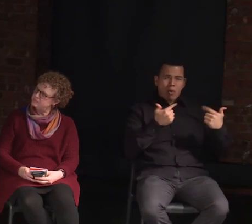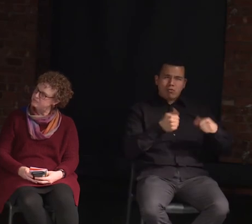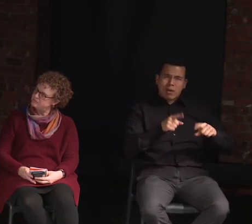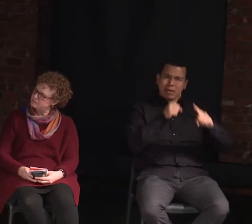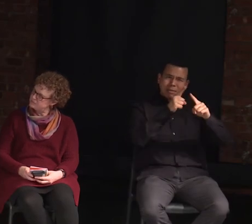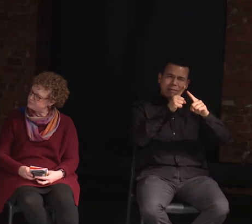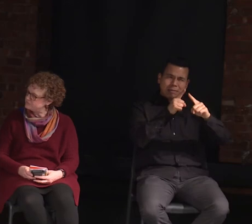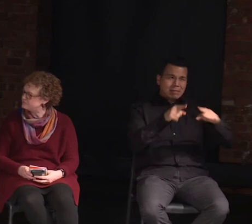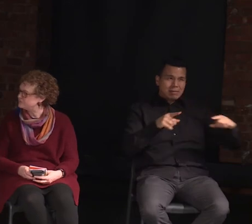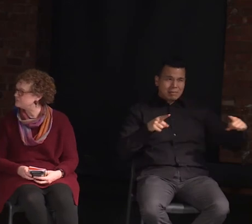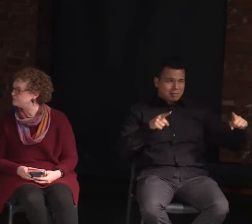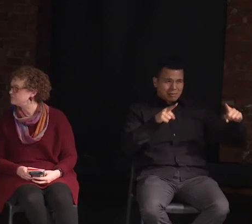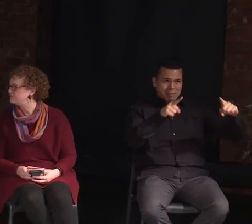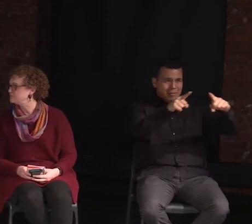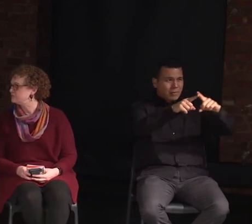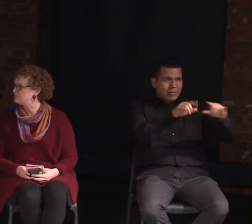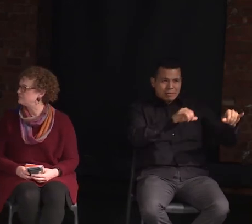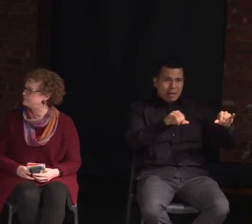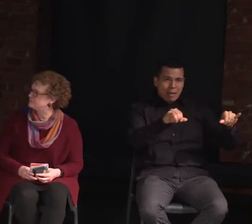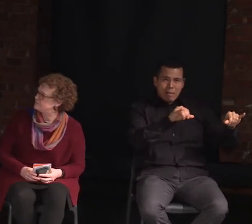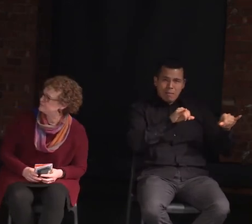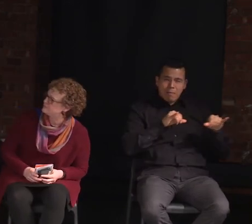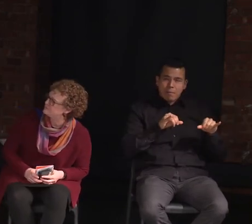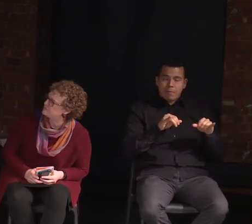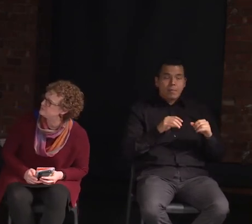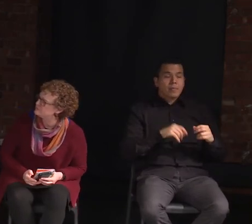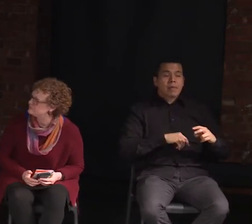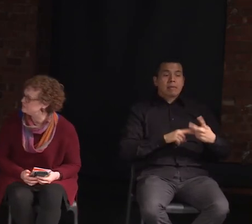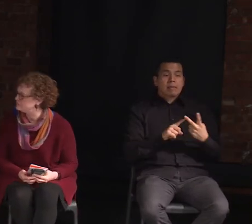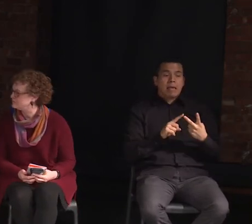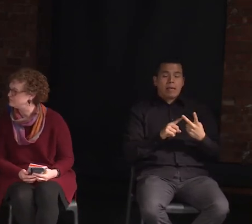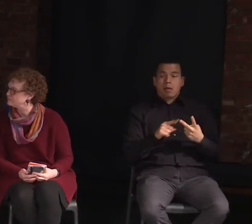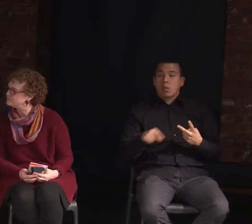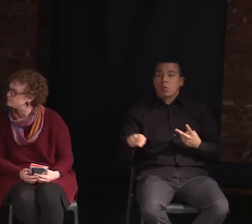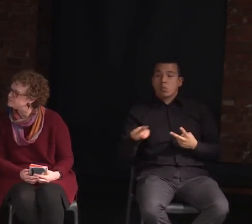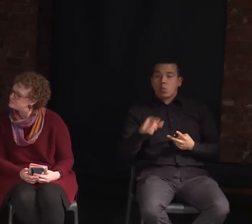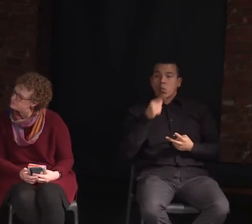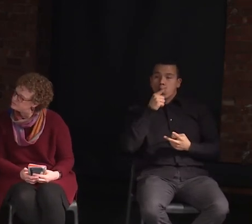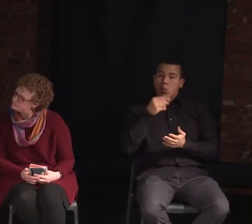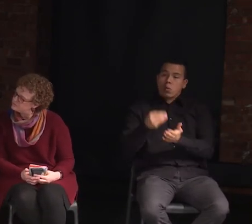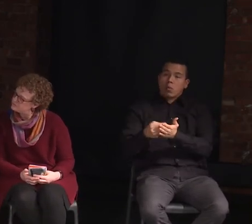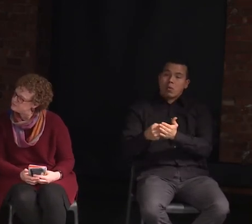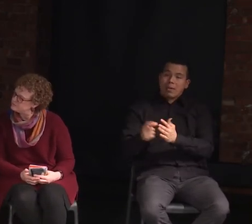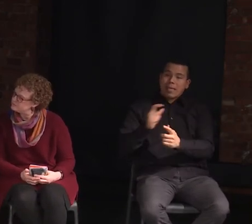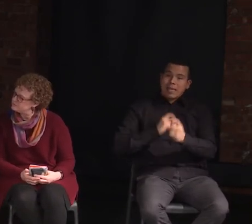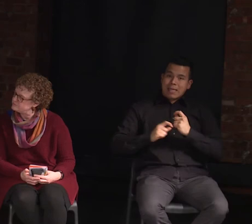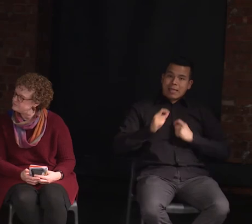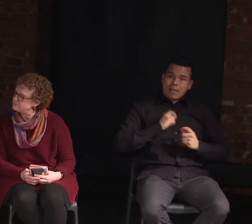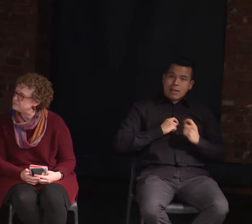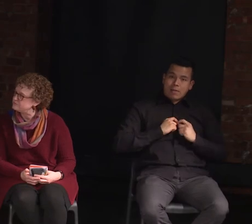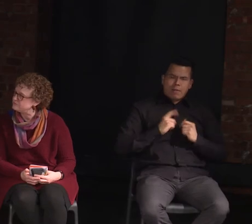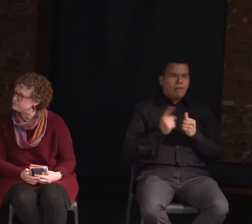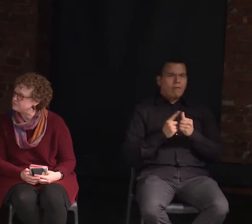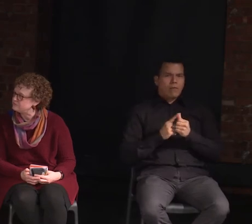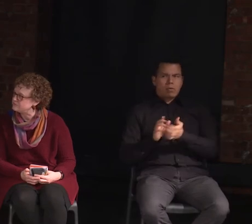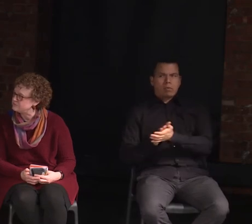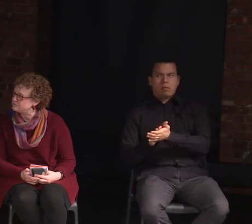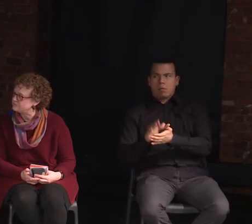The second one is for funders and A, I wanted to shout out to Kerry and the report that